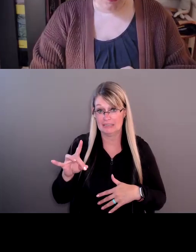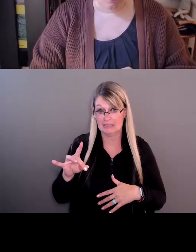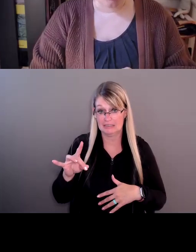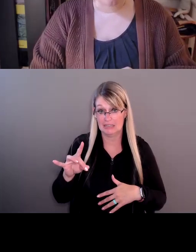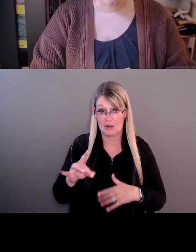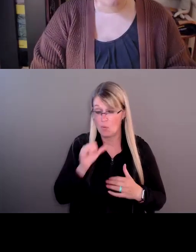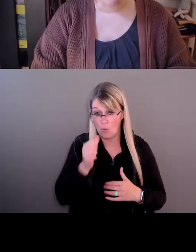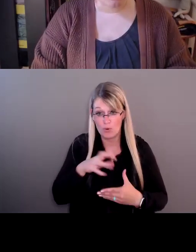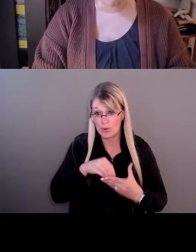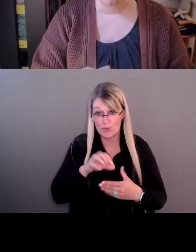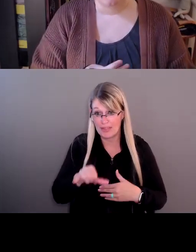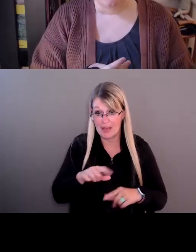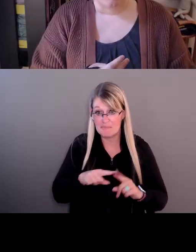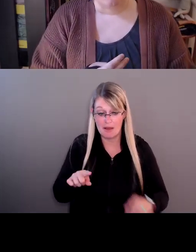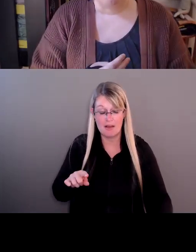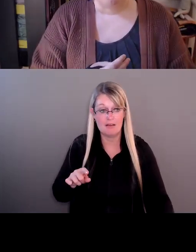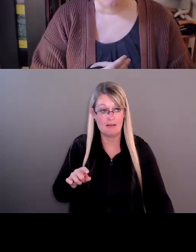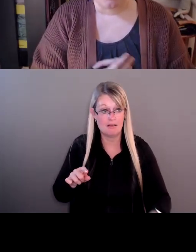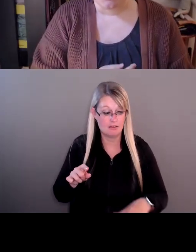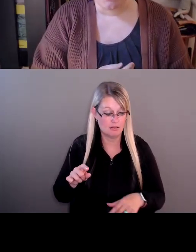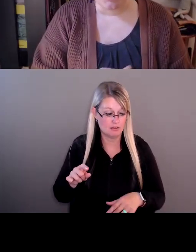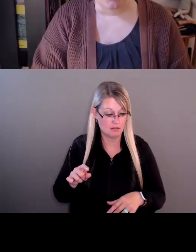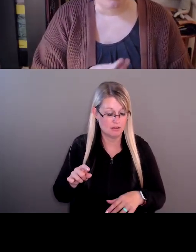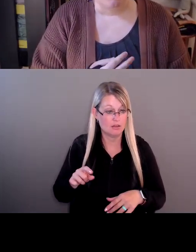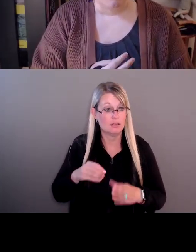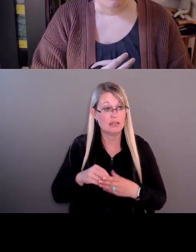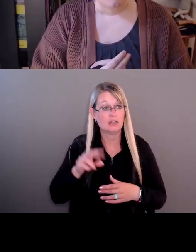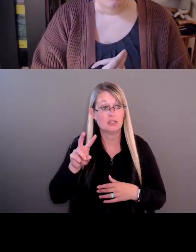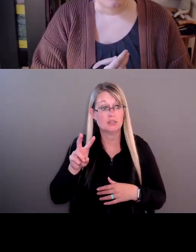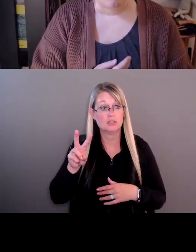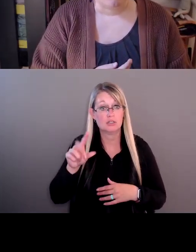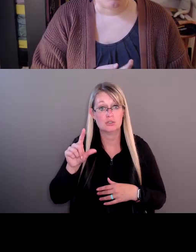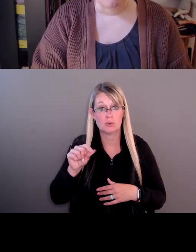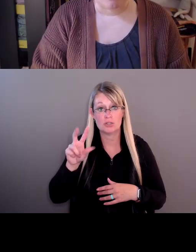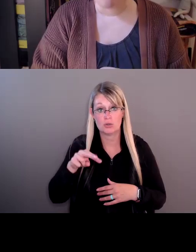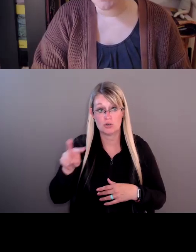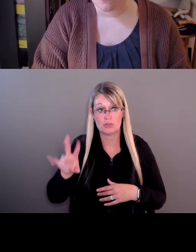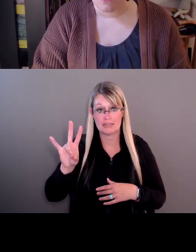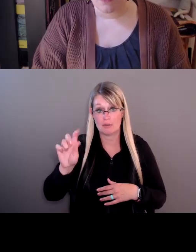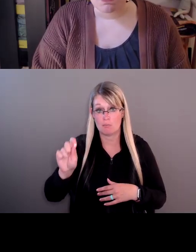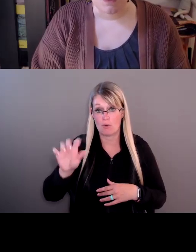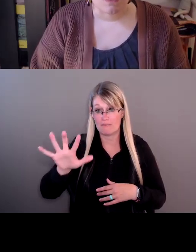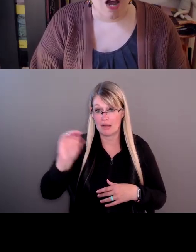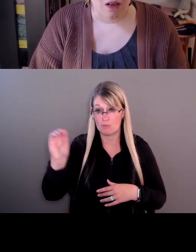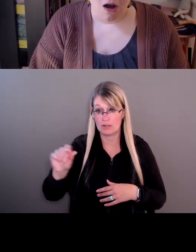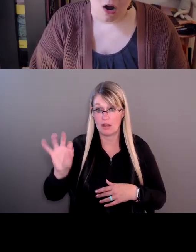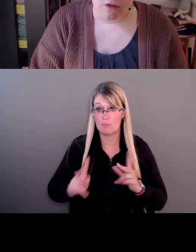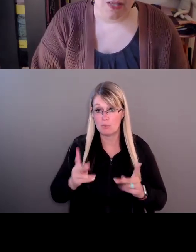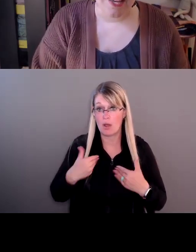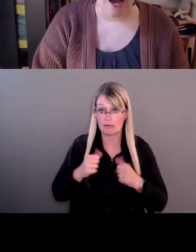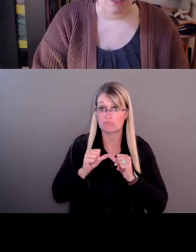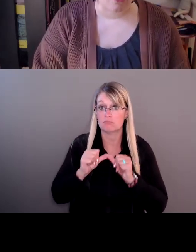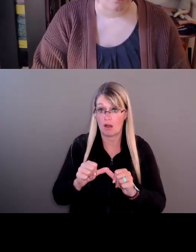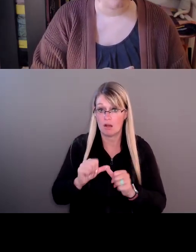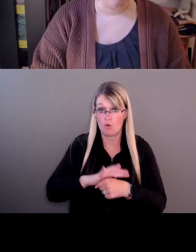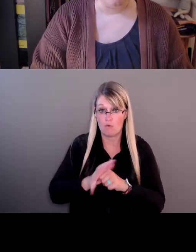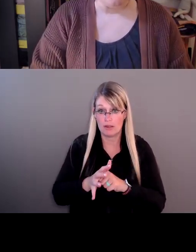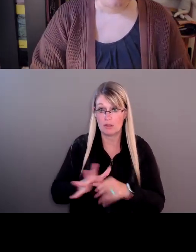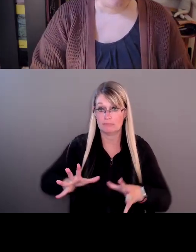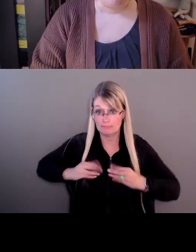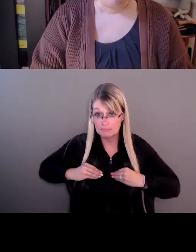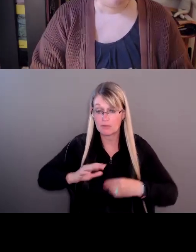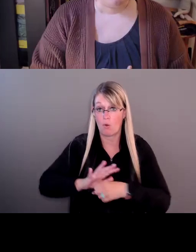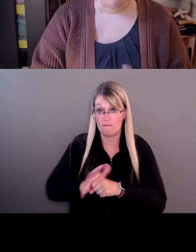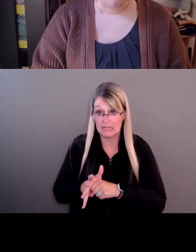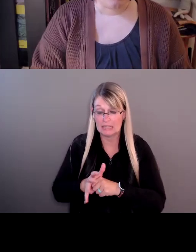long COVID, but in 2022, 7.5% of people had long COVID that had gotten COVID and it also does not